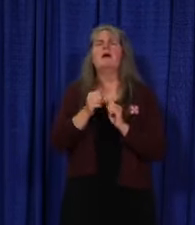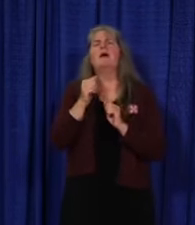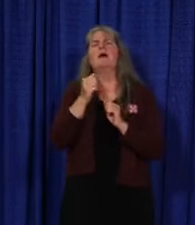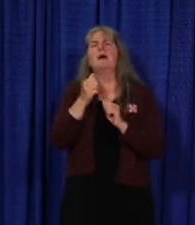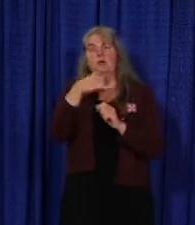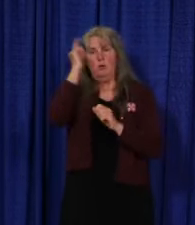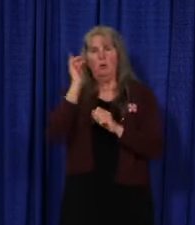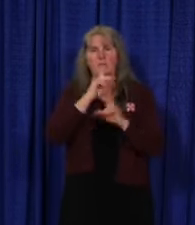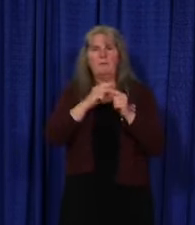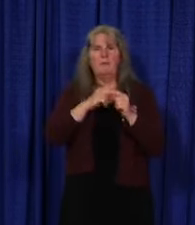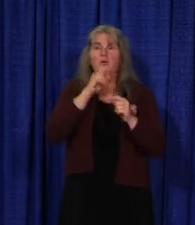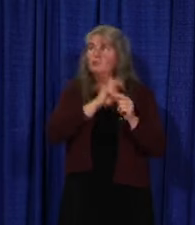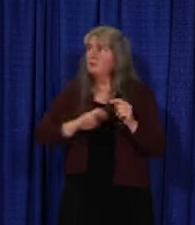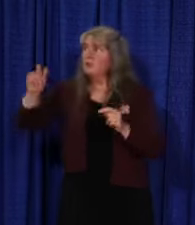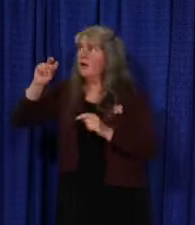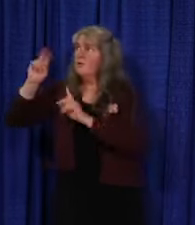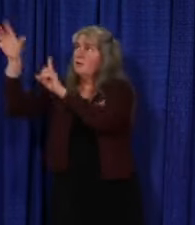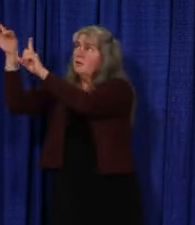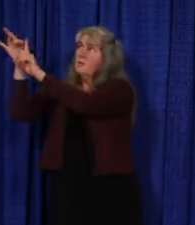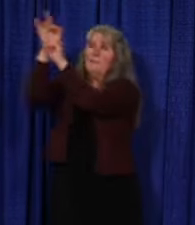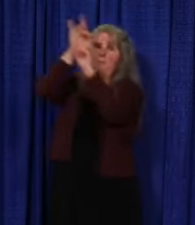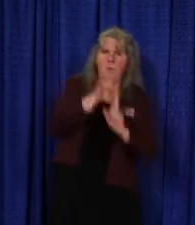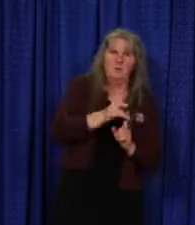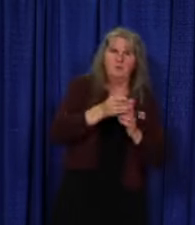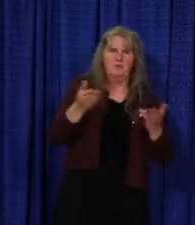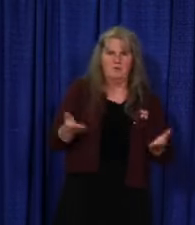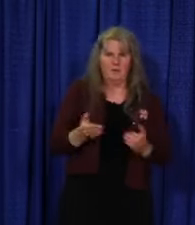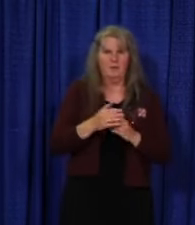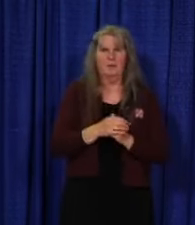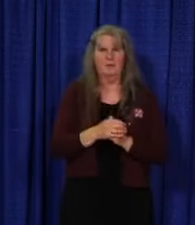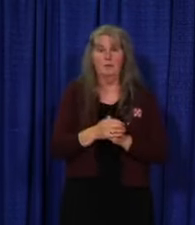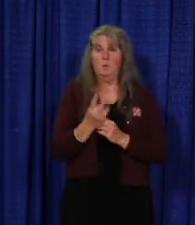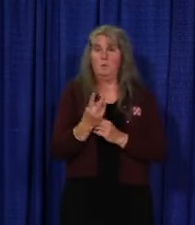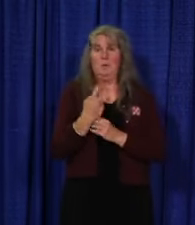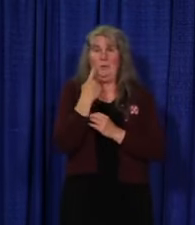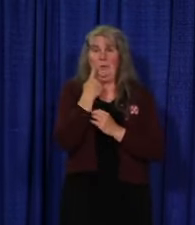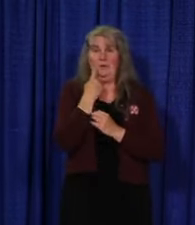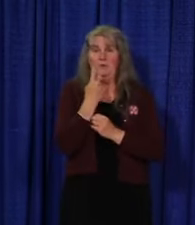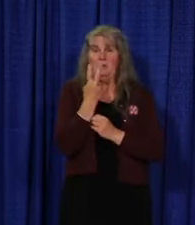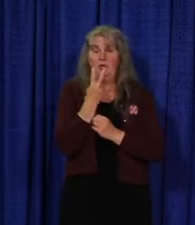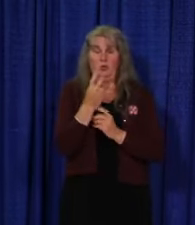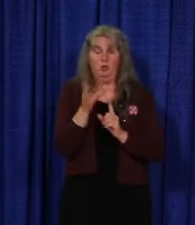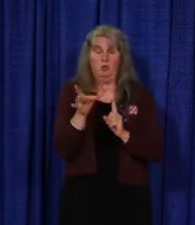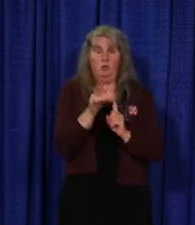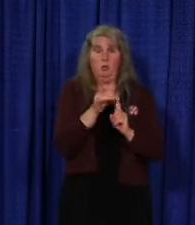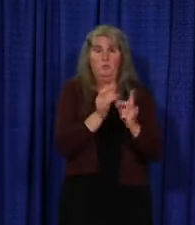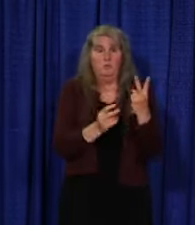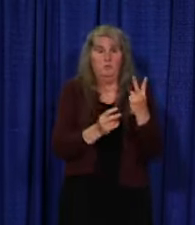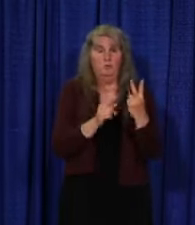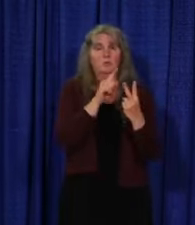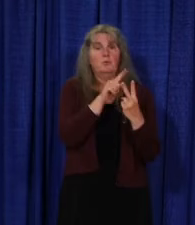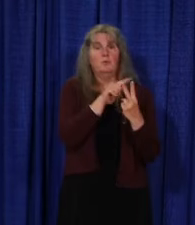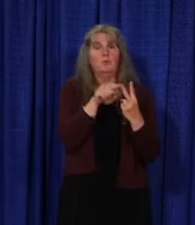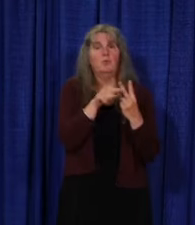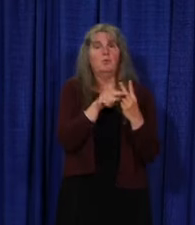of Yukon. Our two most recent cases are Yukoners who commented -- came into contact with the disease